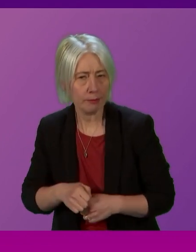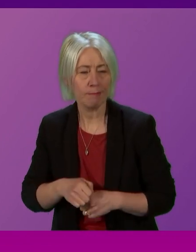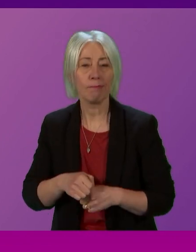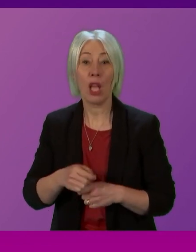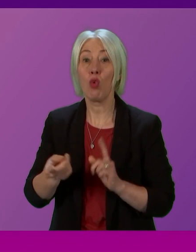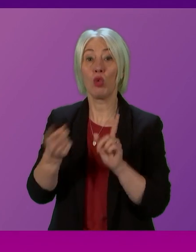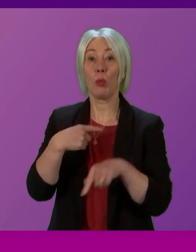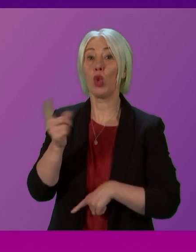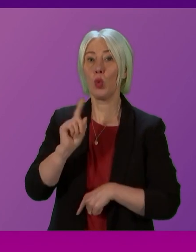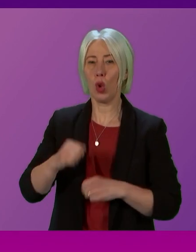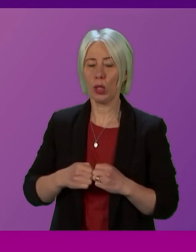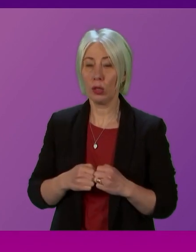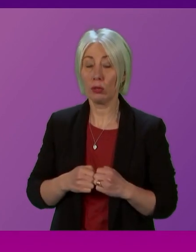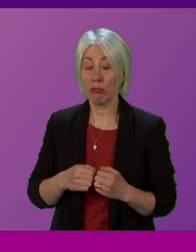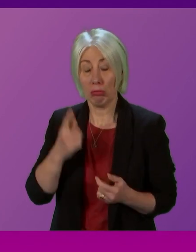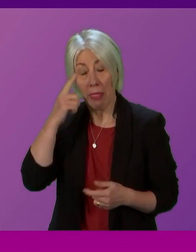“I think that is the case.